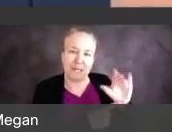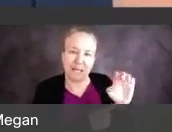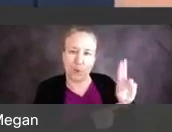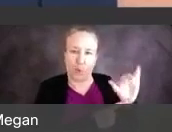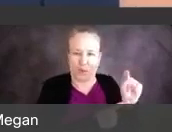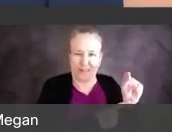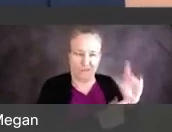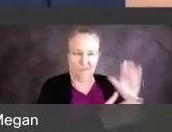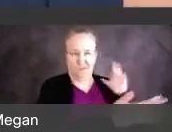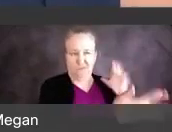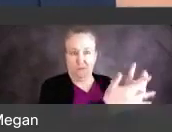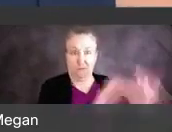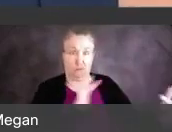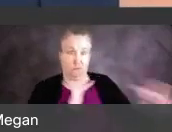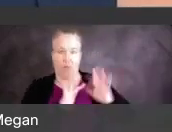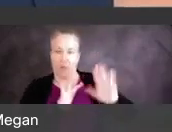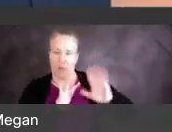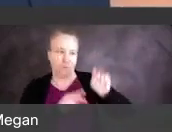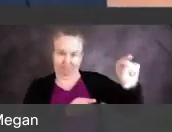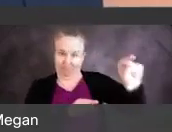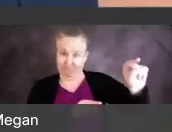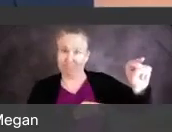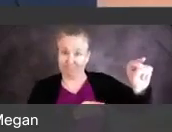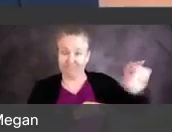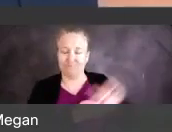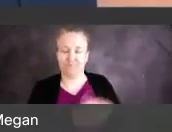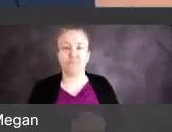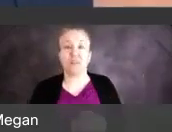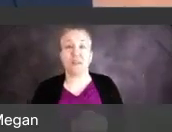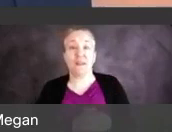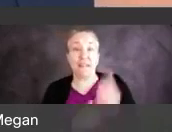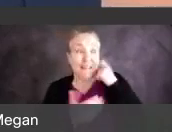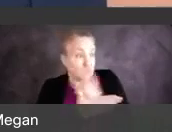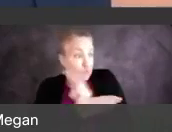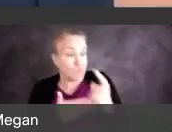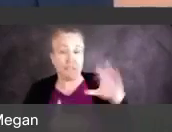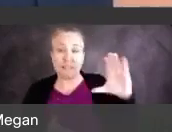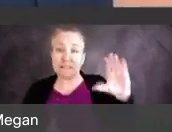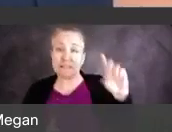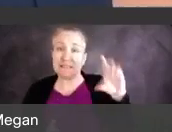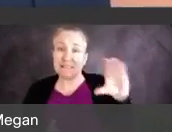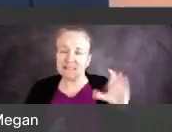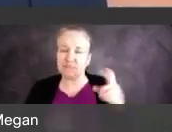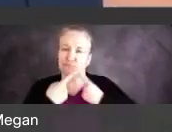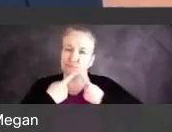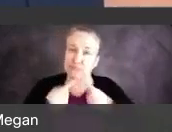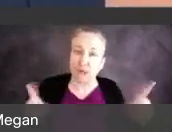Now this week, the CDC released guidance on what fully vaccinated people should consider when